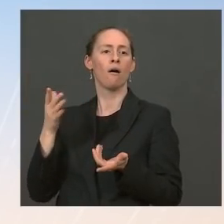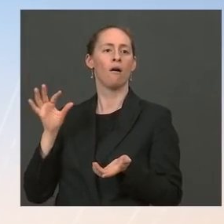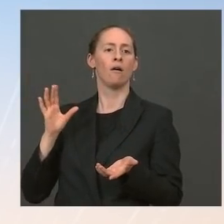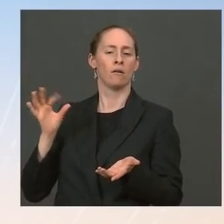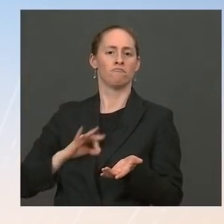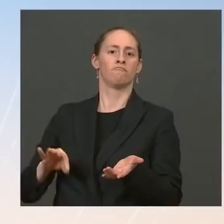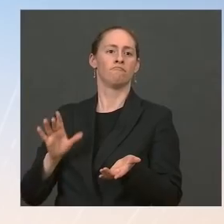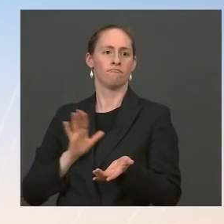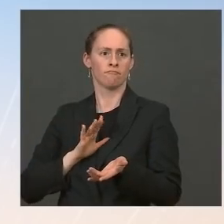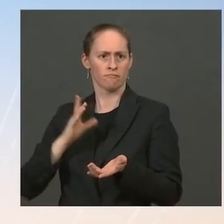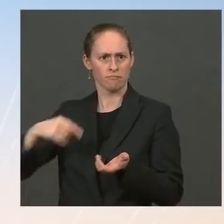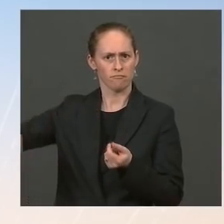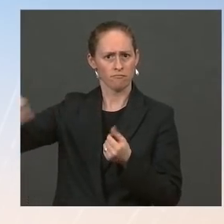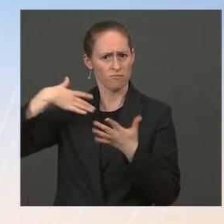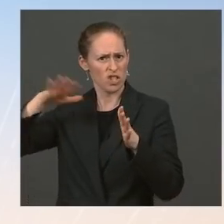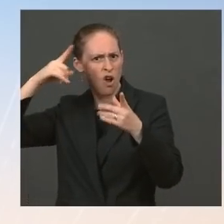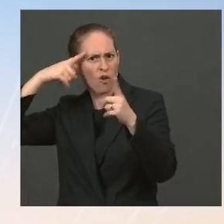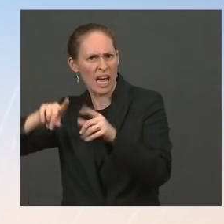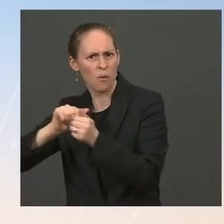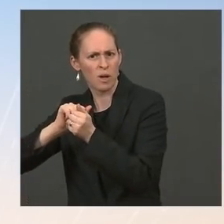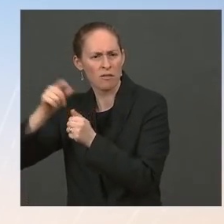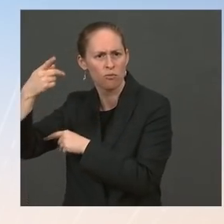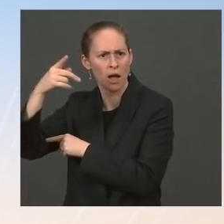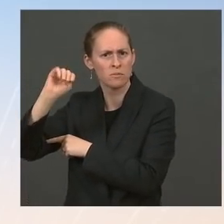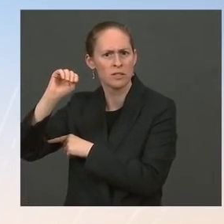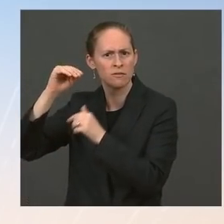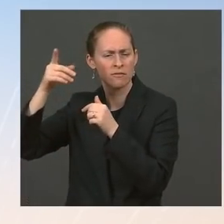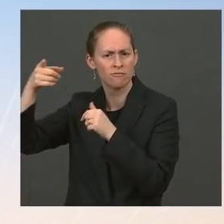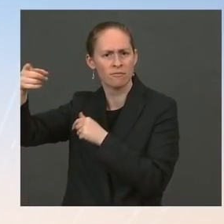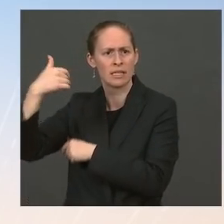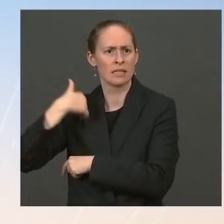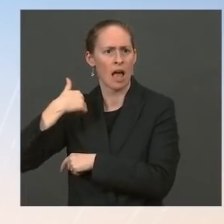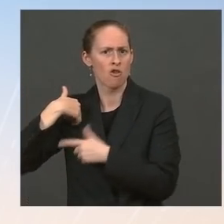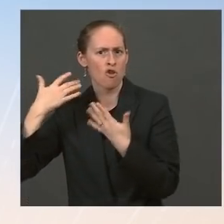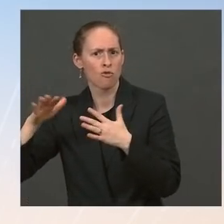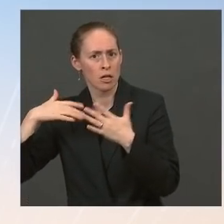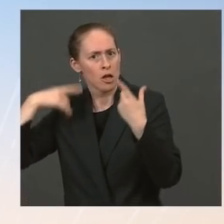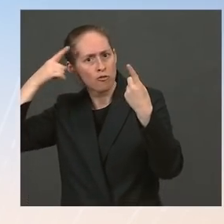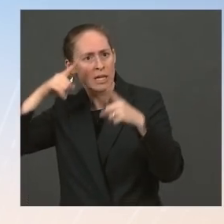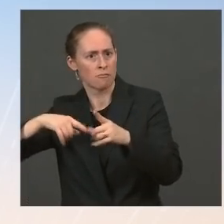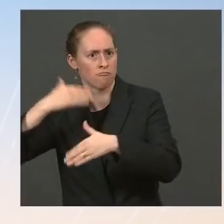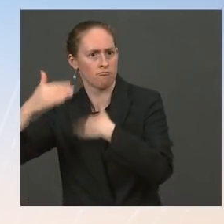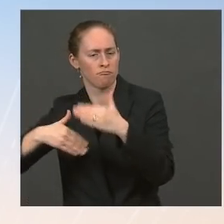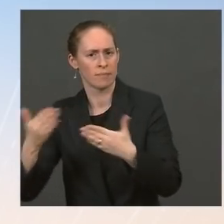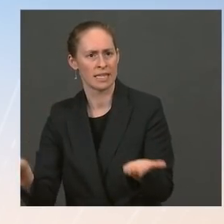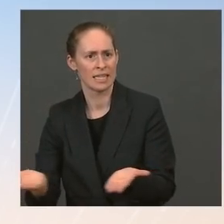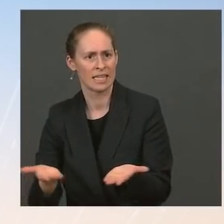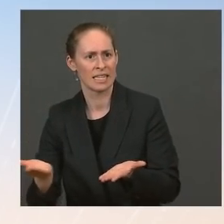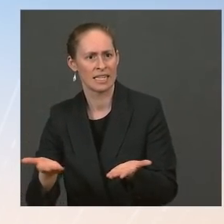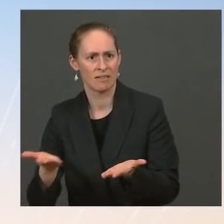and the need to take steps on here in the United States, as one of the world's biggest emitters. So that's a part of the discussion too.